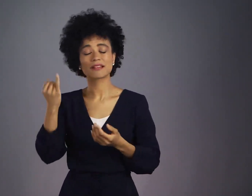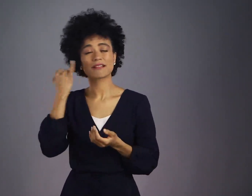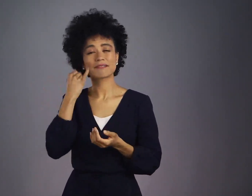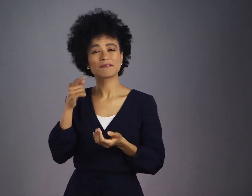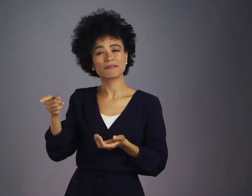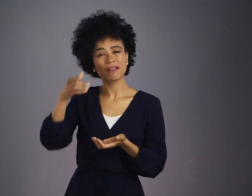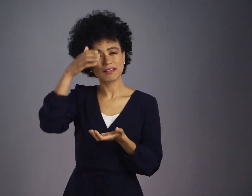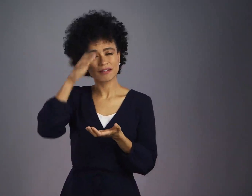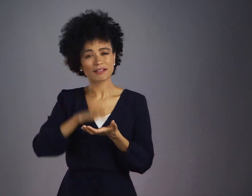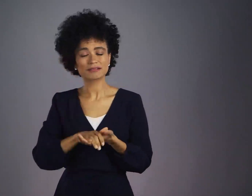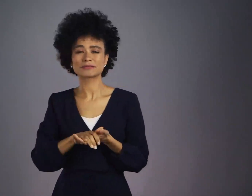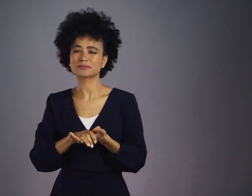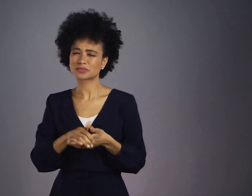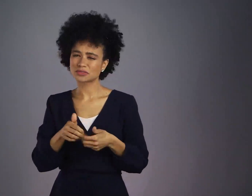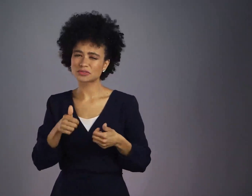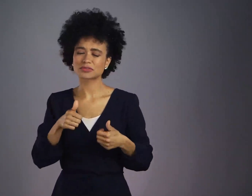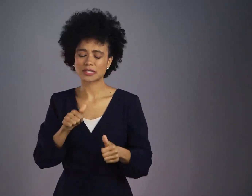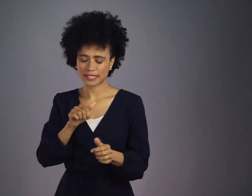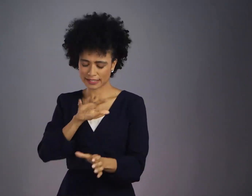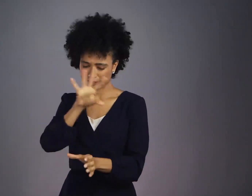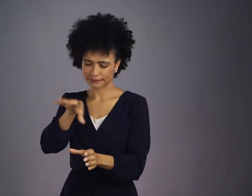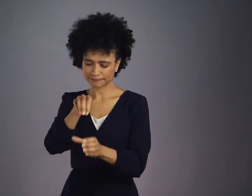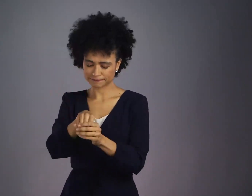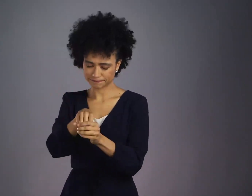If your husband is trying to live on a spiritual basis,